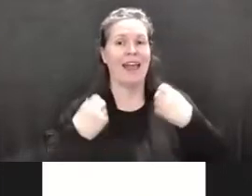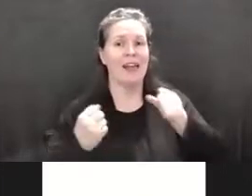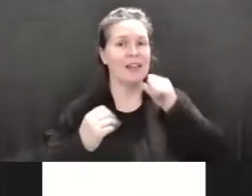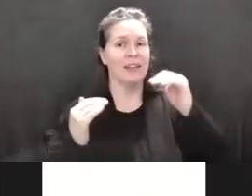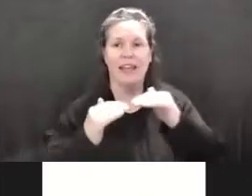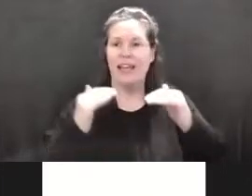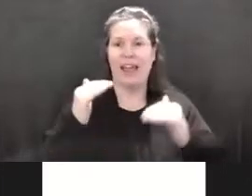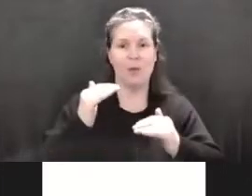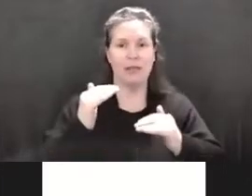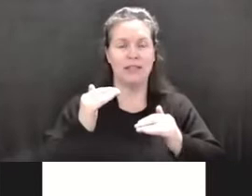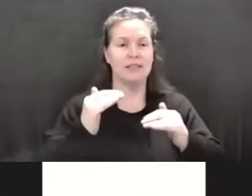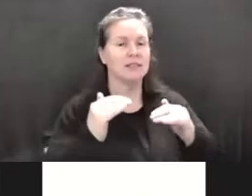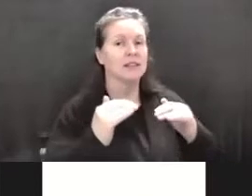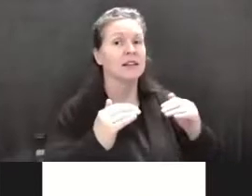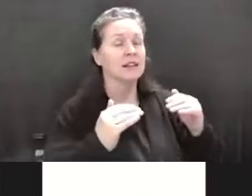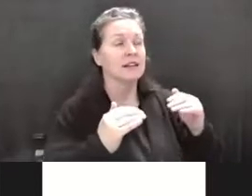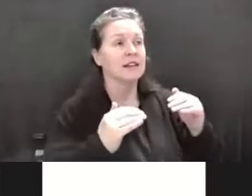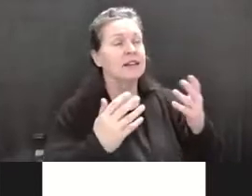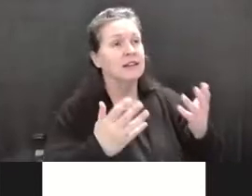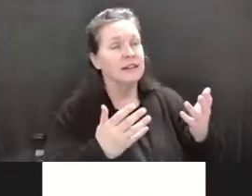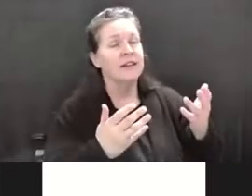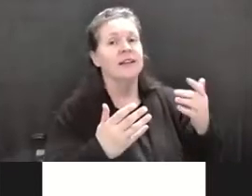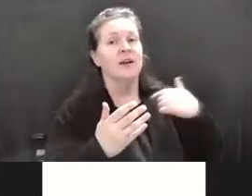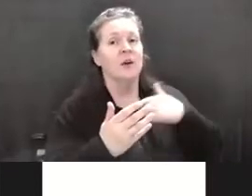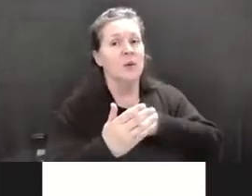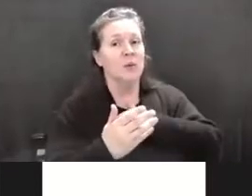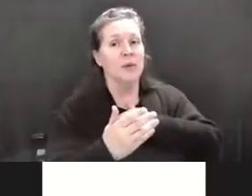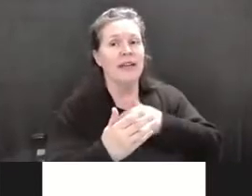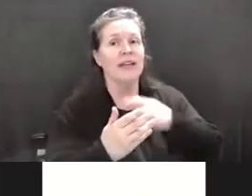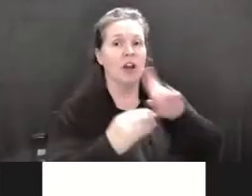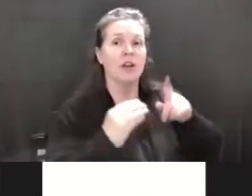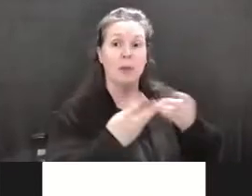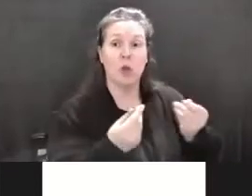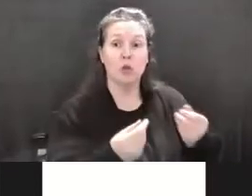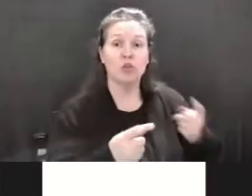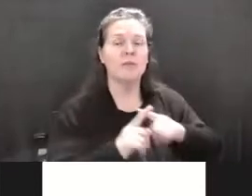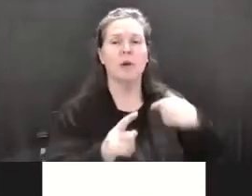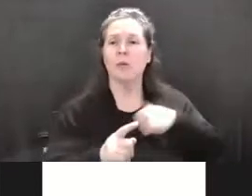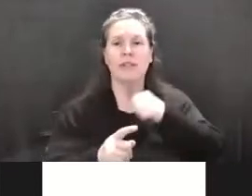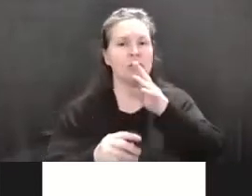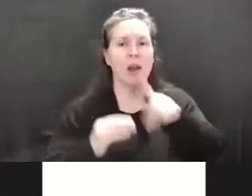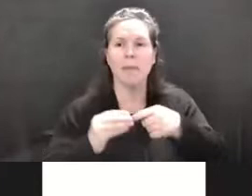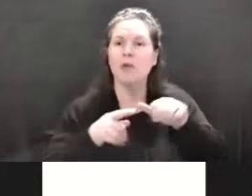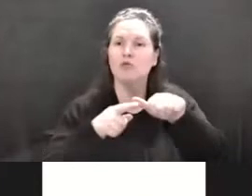we never really got to defining what that training is and what those topics are that are required.